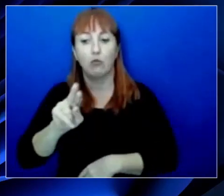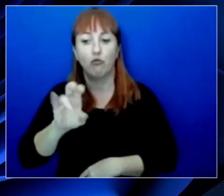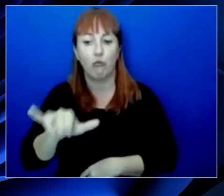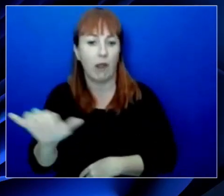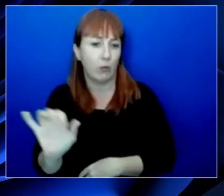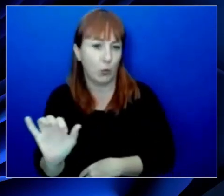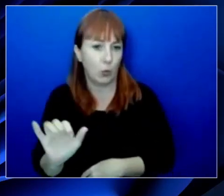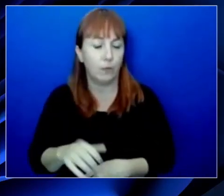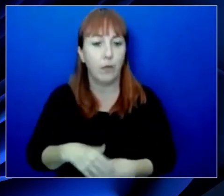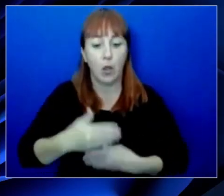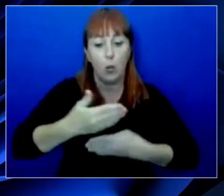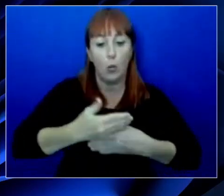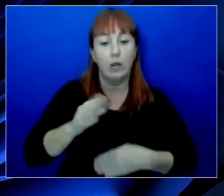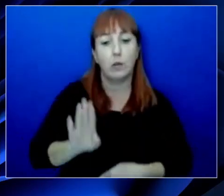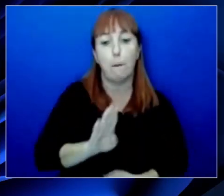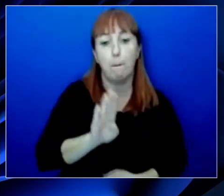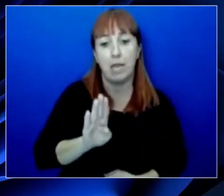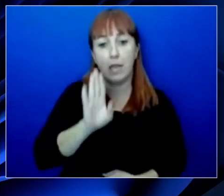there with Windows + B